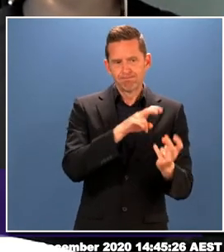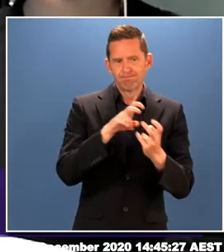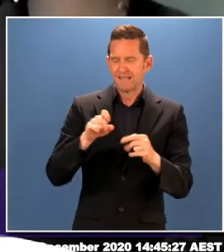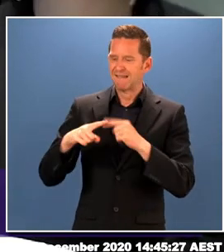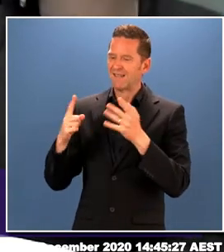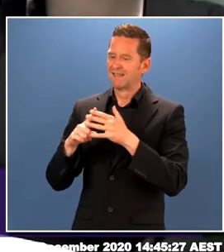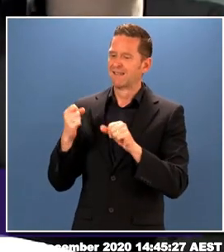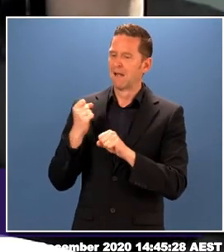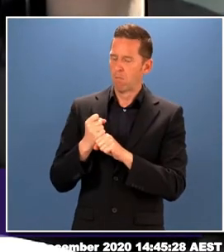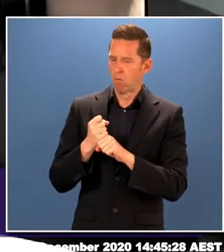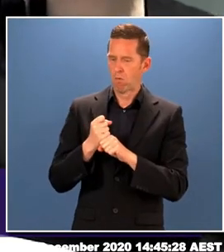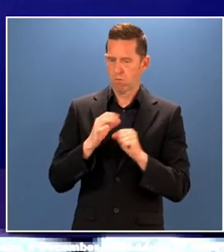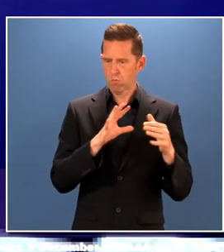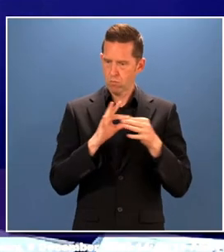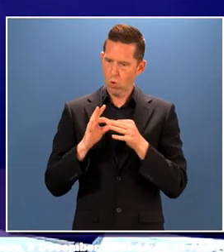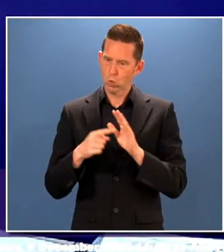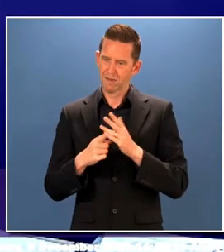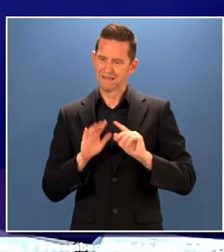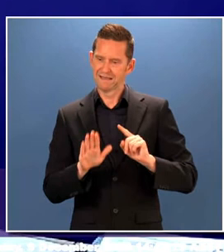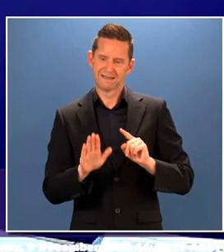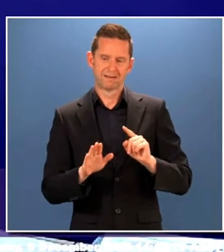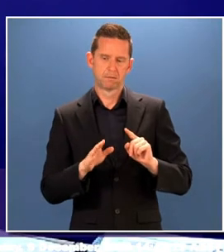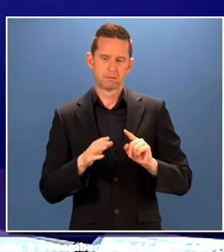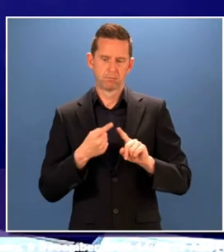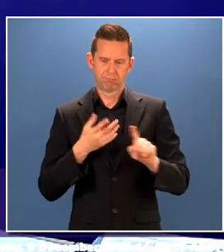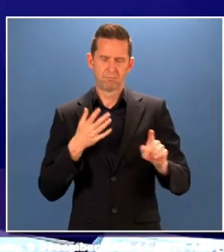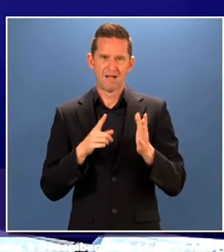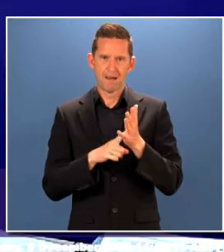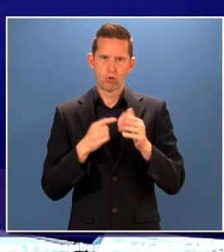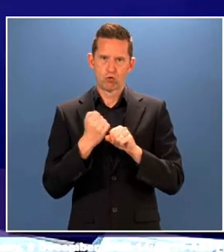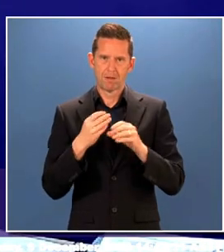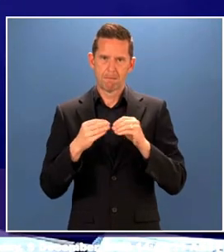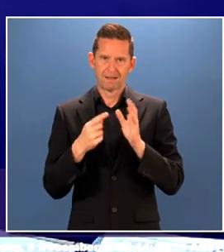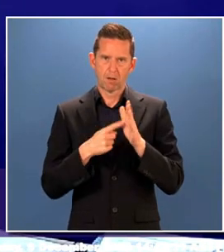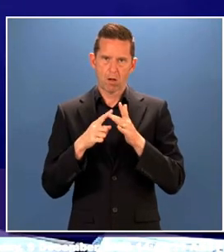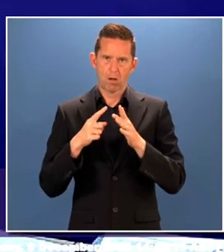are specifically relevant to the LGBTIQA+ community? That's correct.